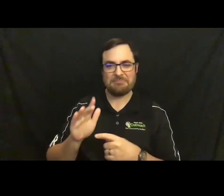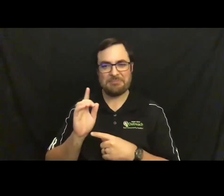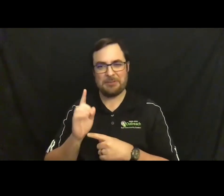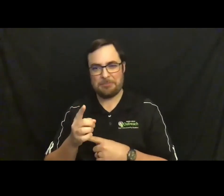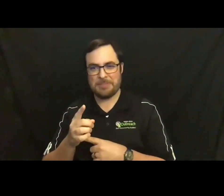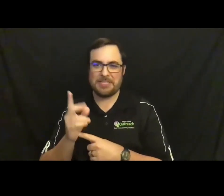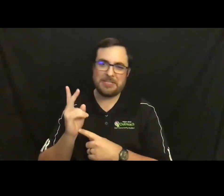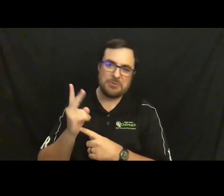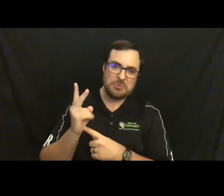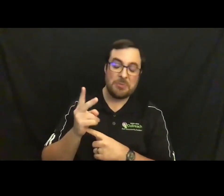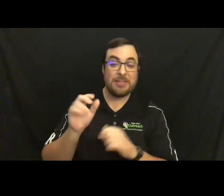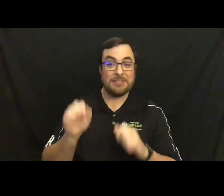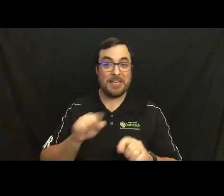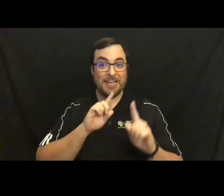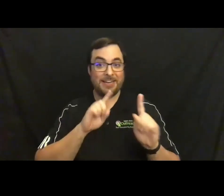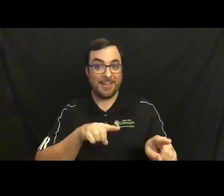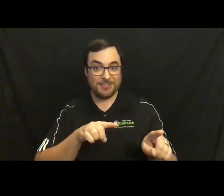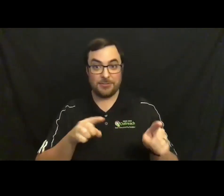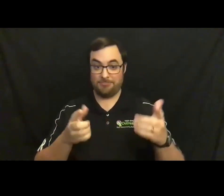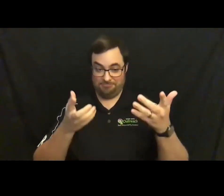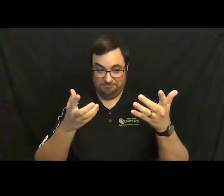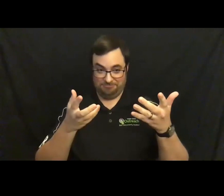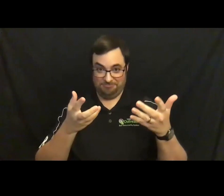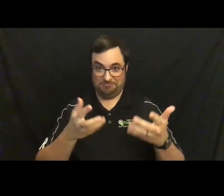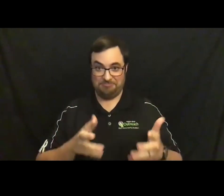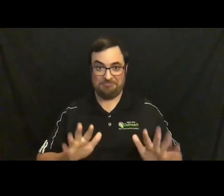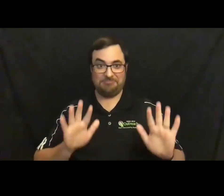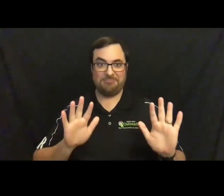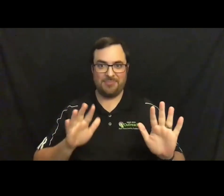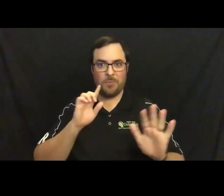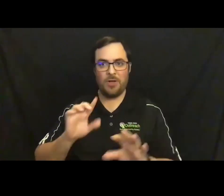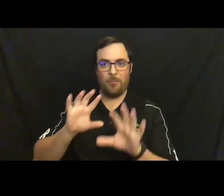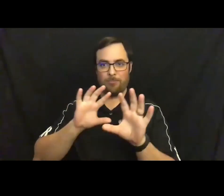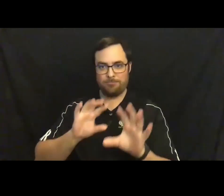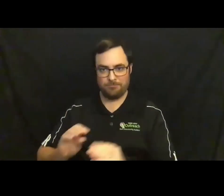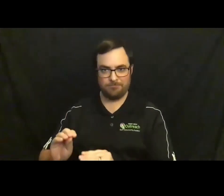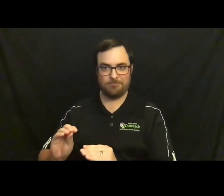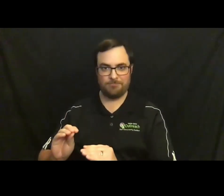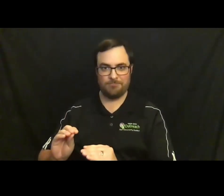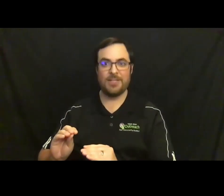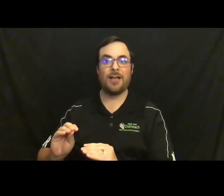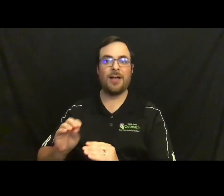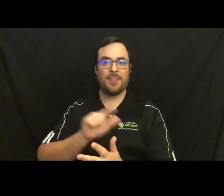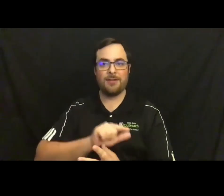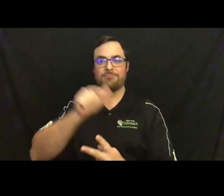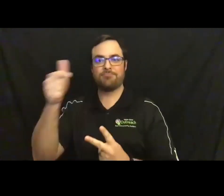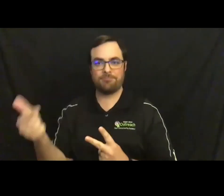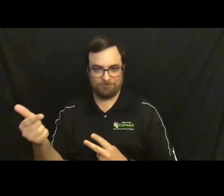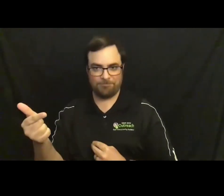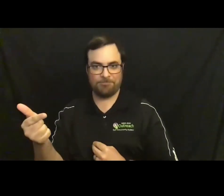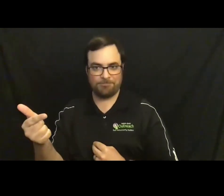questions. And then I will take you off the screen and invite someone else onto the screen.